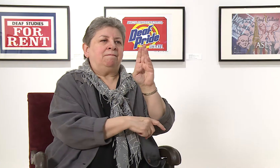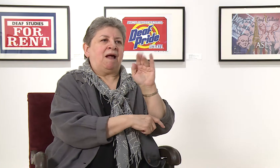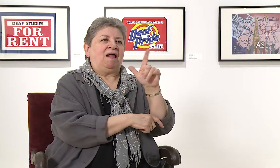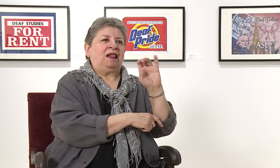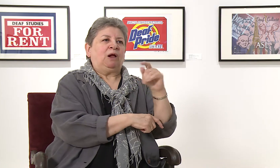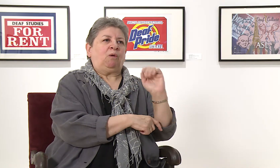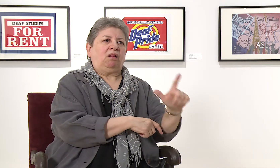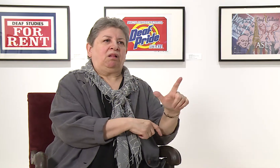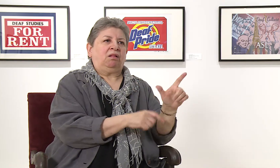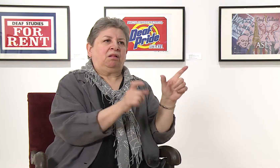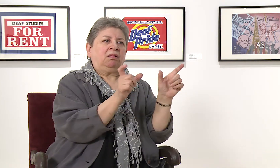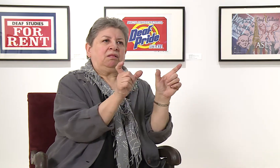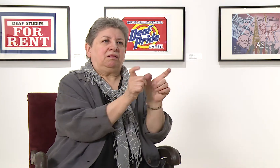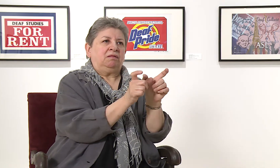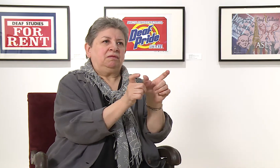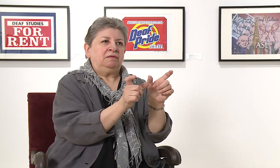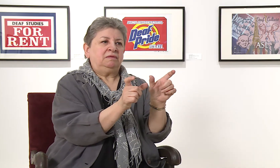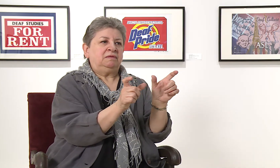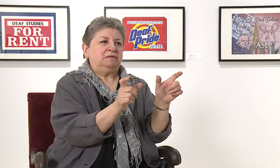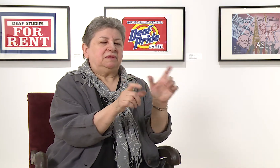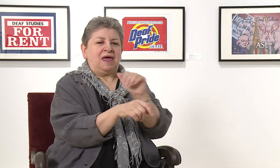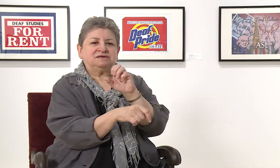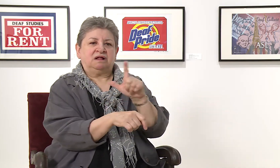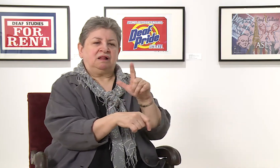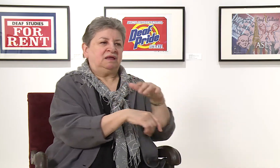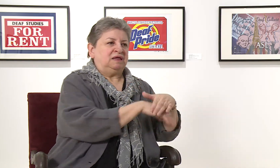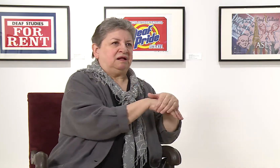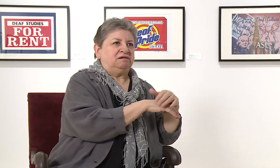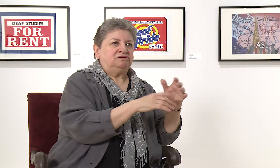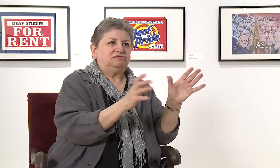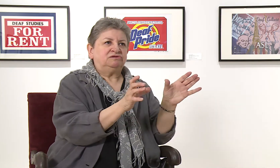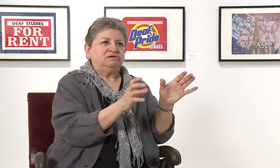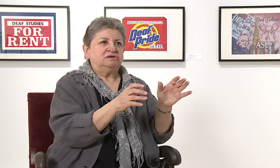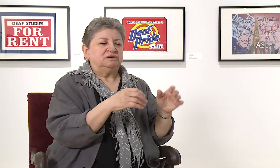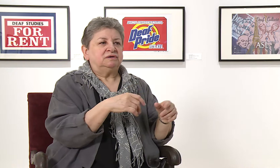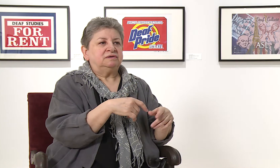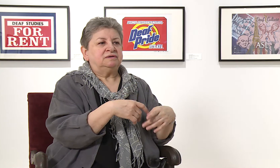to keep it bilingual, both ASL and English.